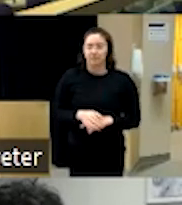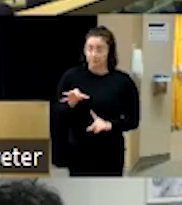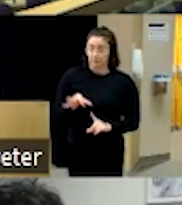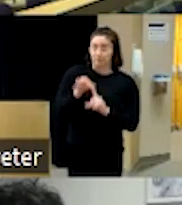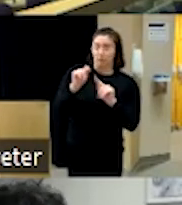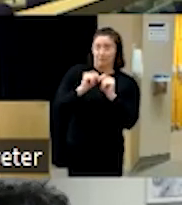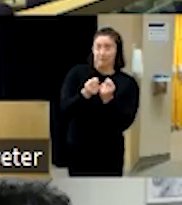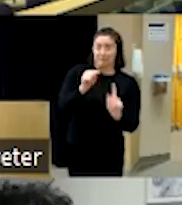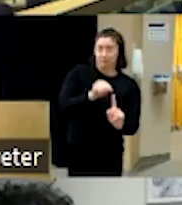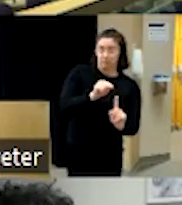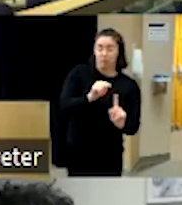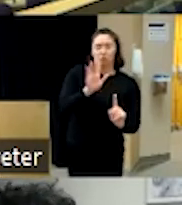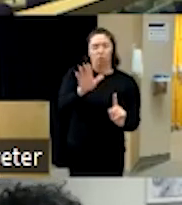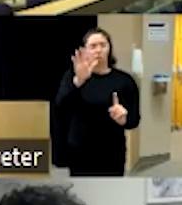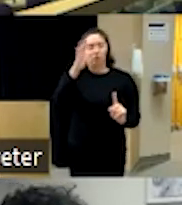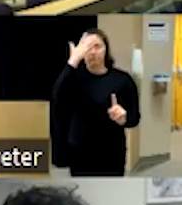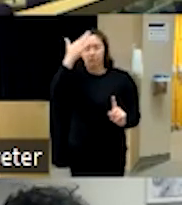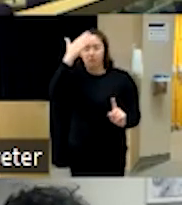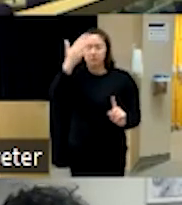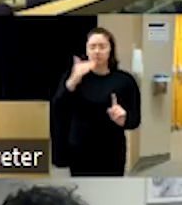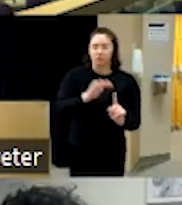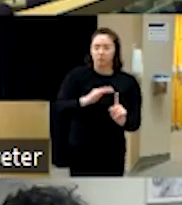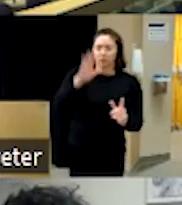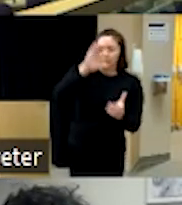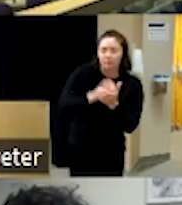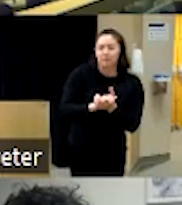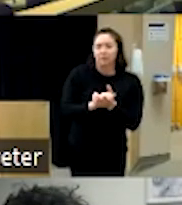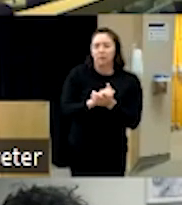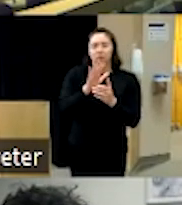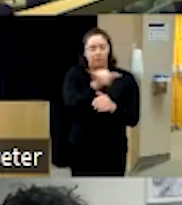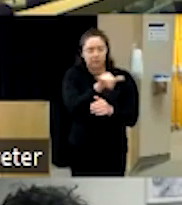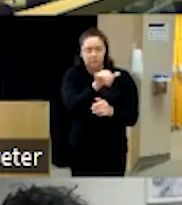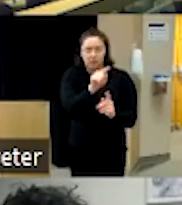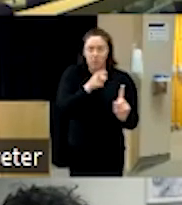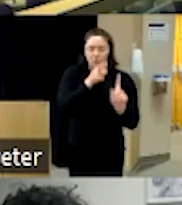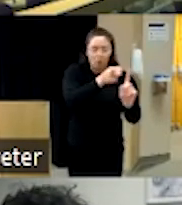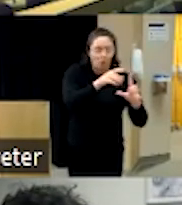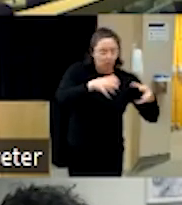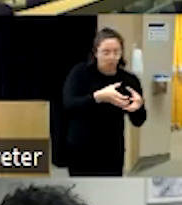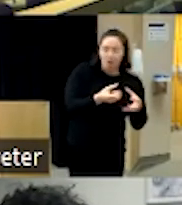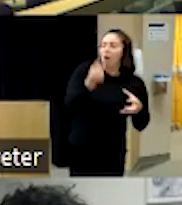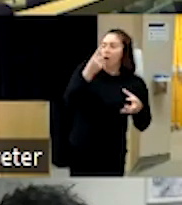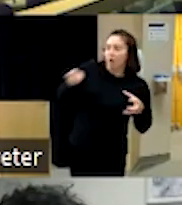the philosophy and the the same goal in terms of treating these patients is very important